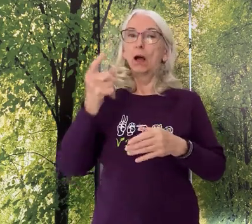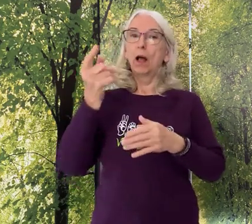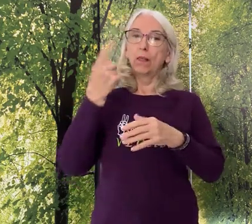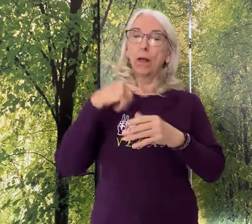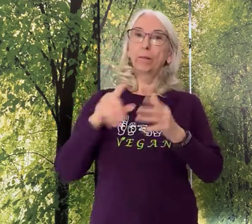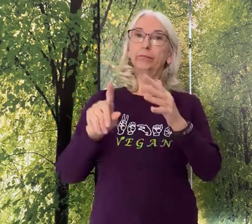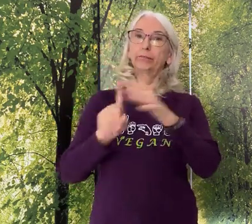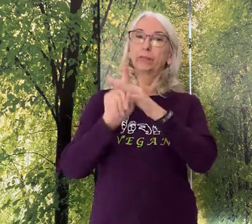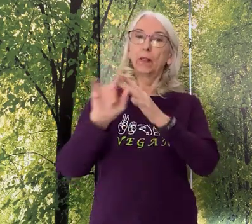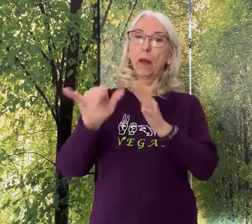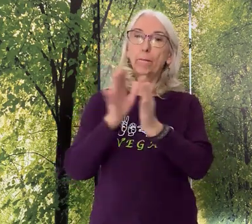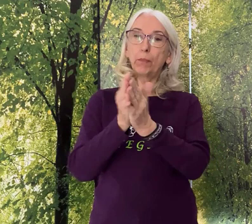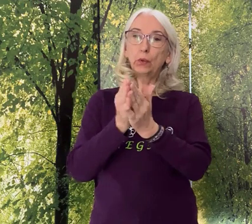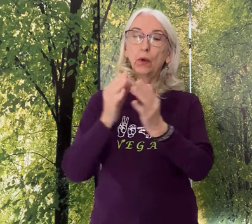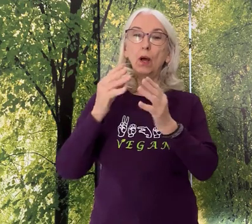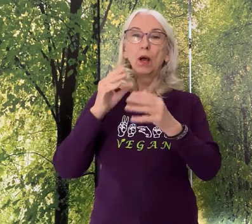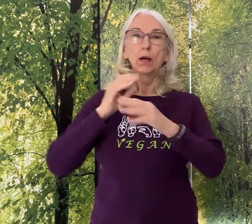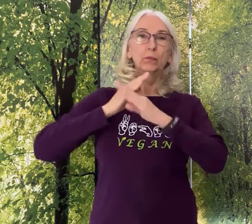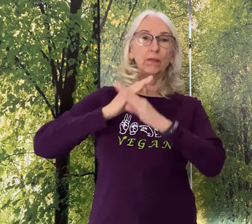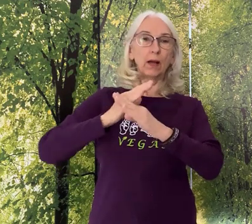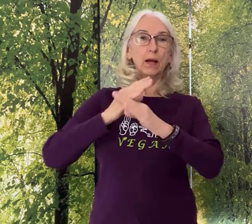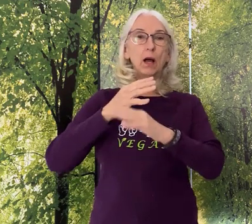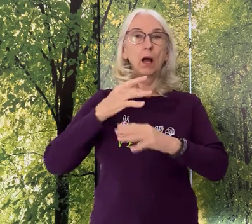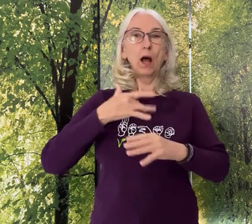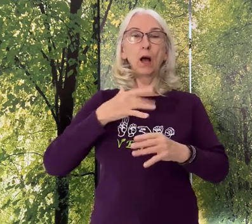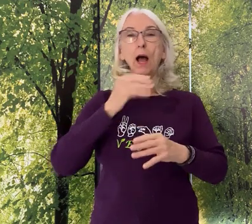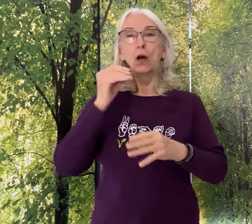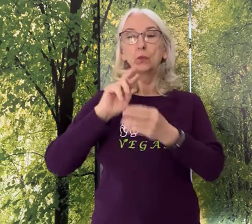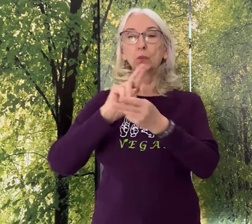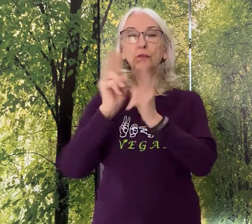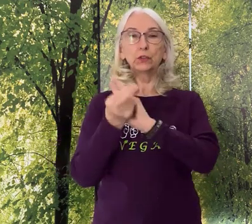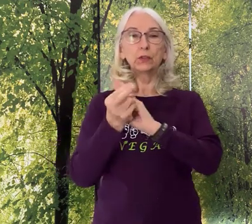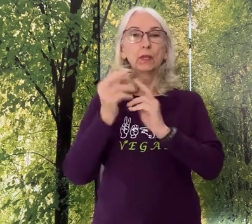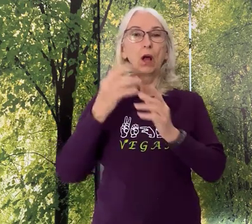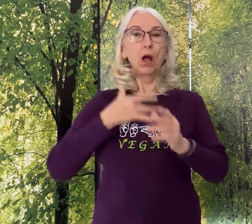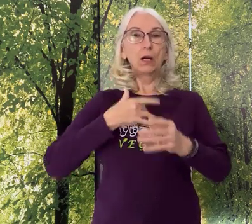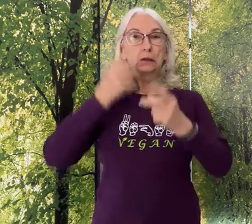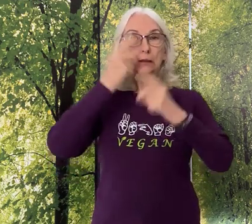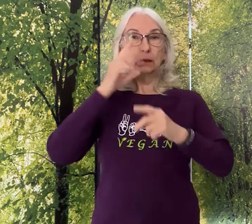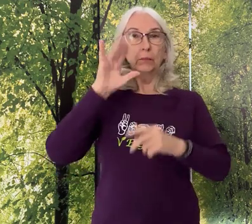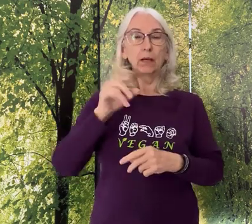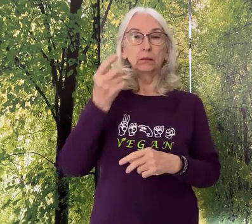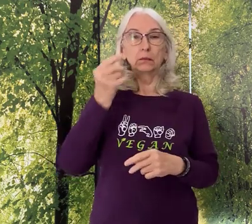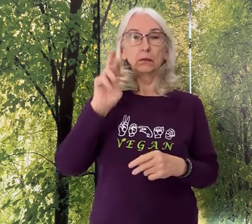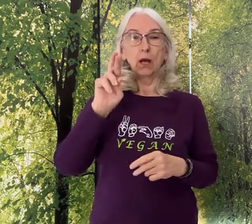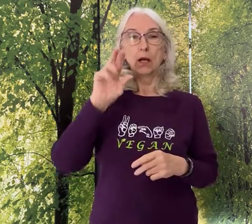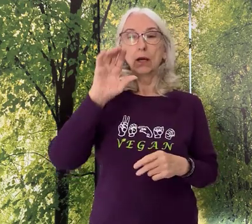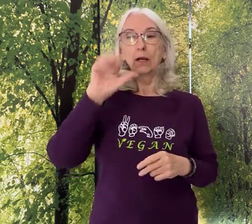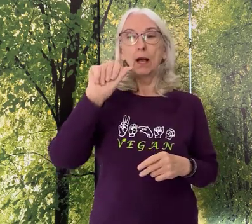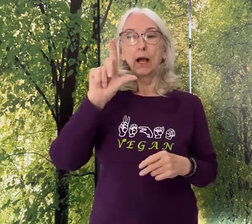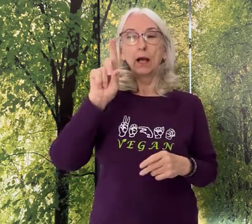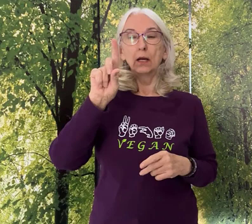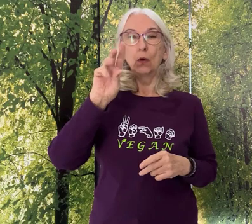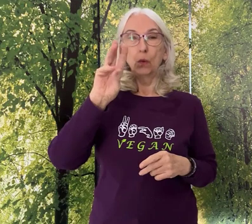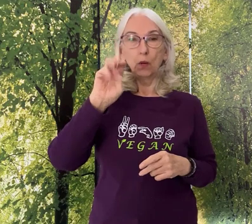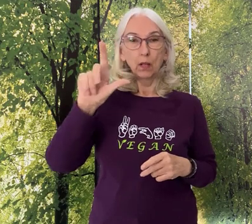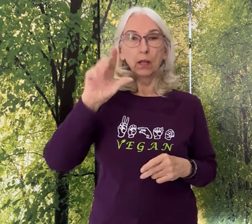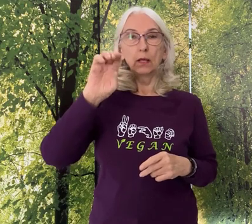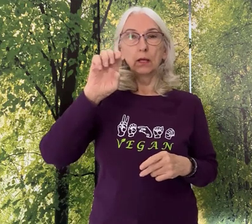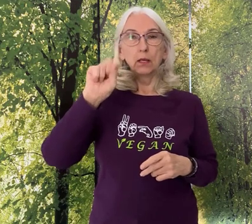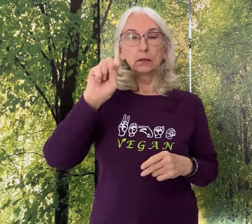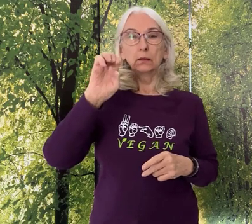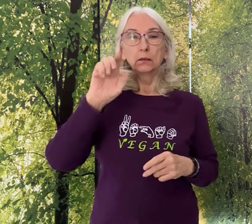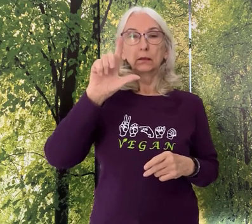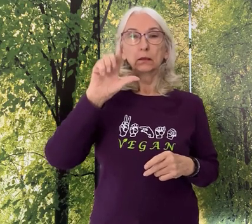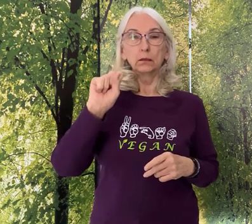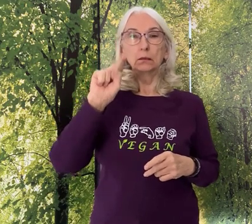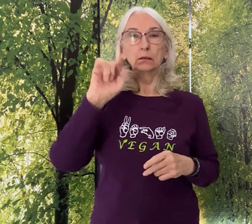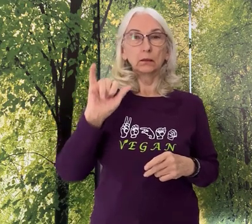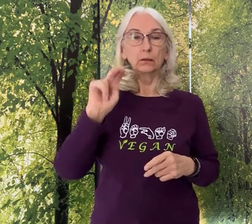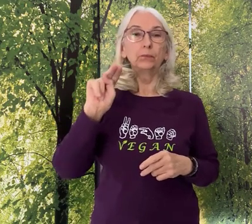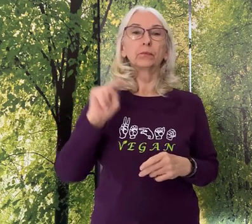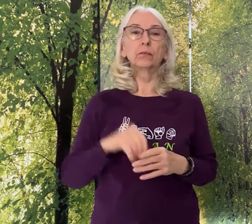came across the book, Prevent and Reverse Heart Disease by Dr. Caldwell Esselstyn.